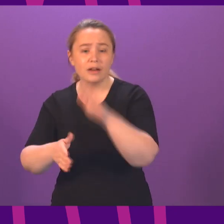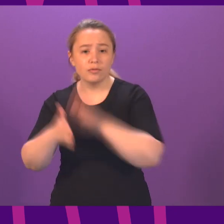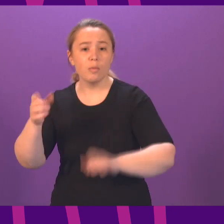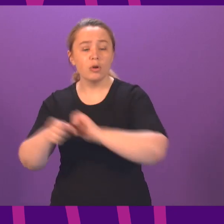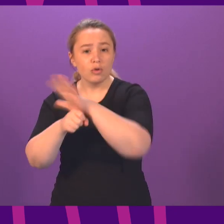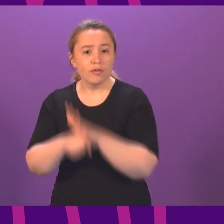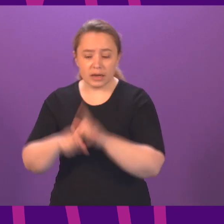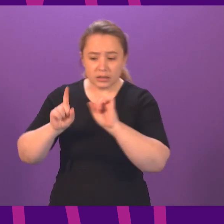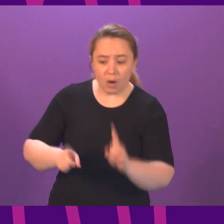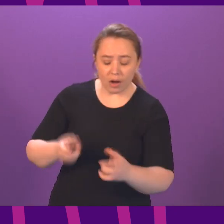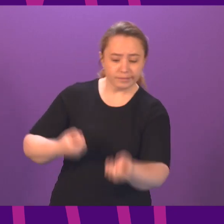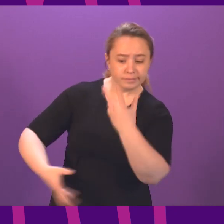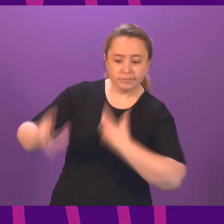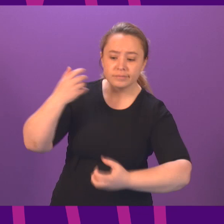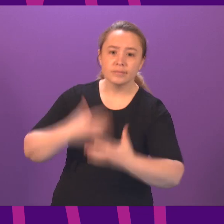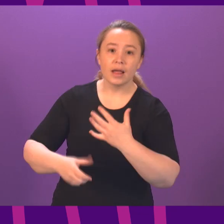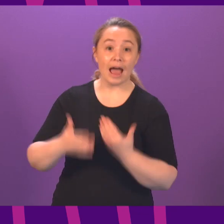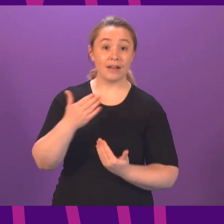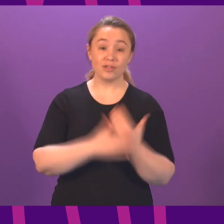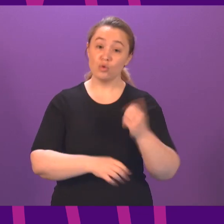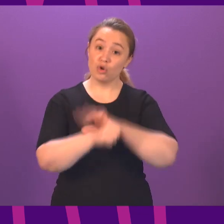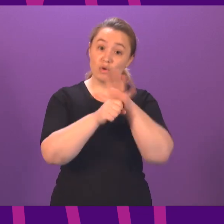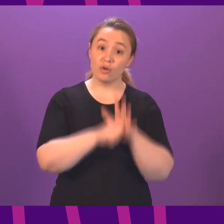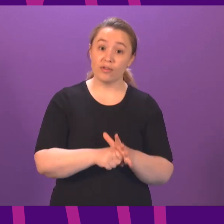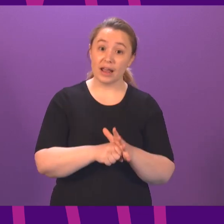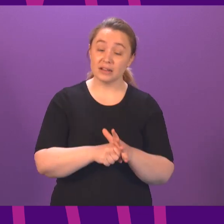particularly as we face new variants. Our clinical advisers listen to and discuss those